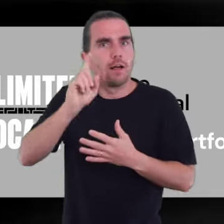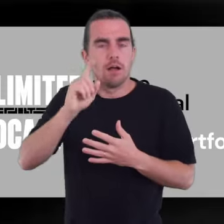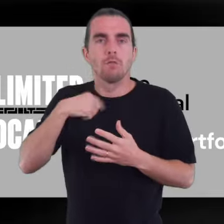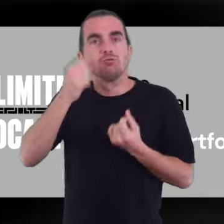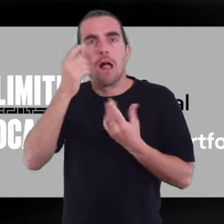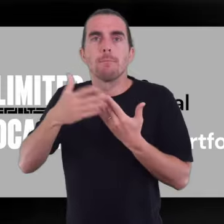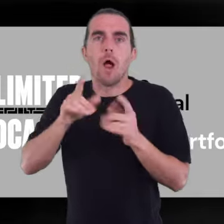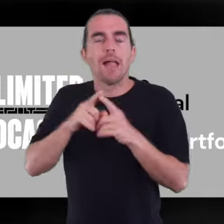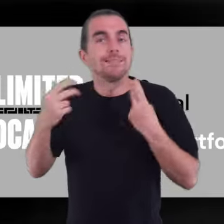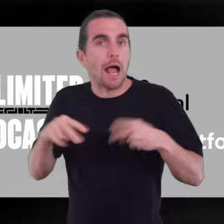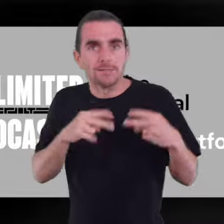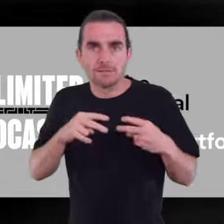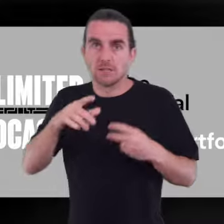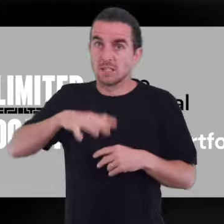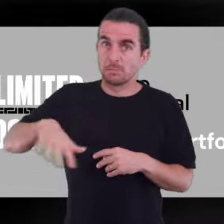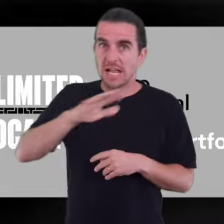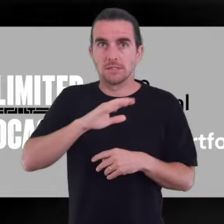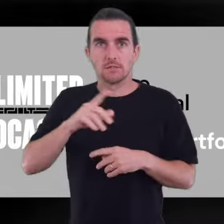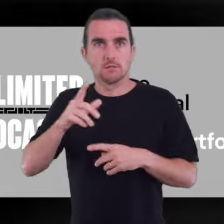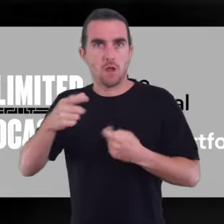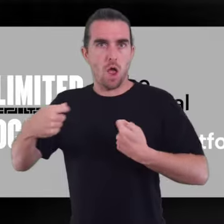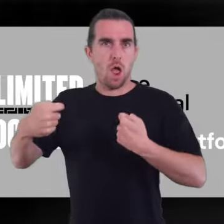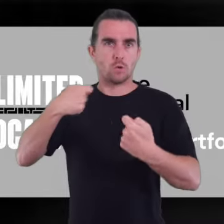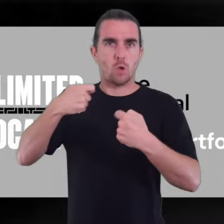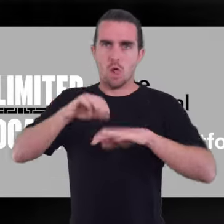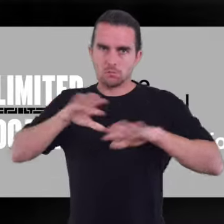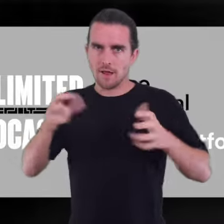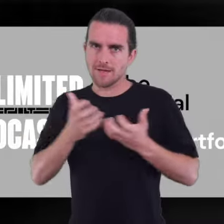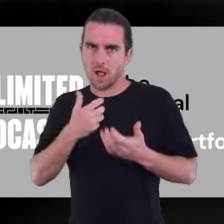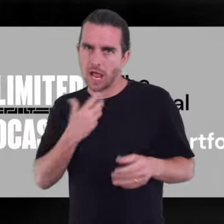Public space is kind of controlling how I am supposed to be in this space,